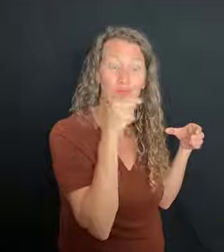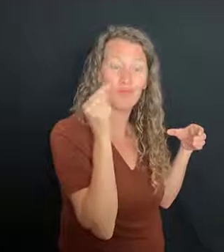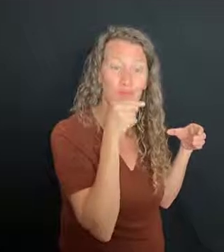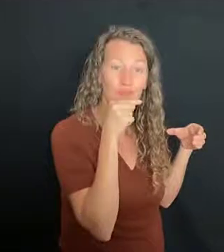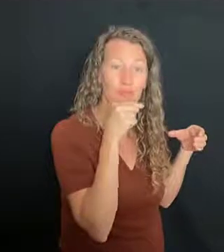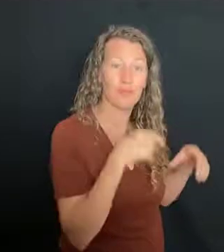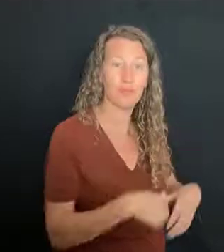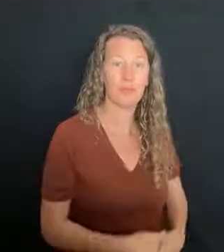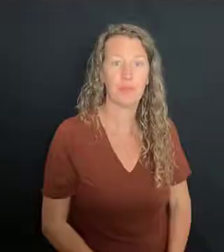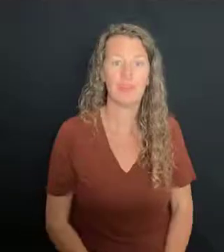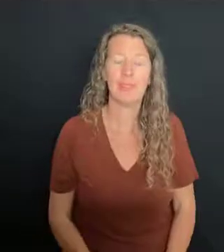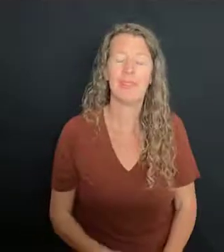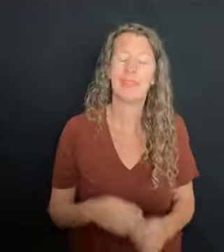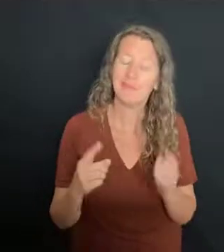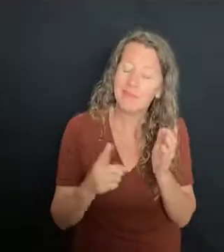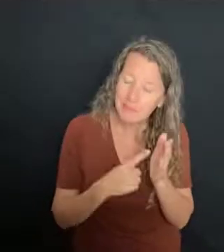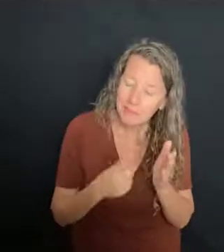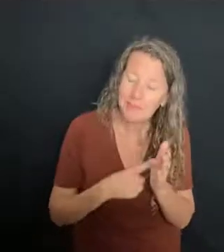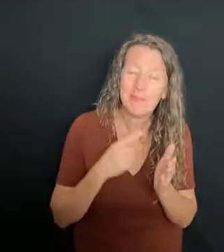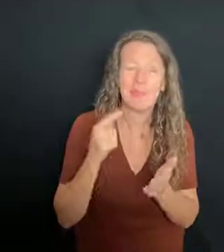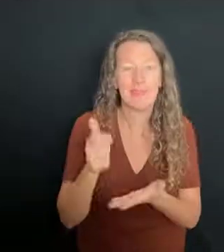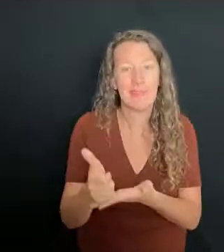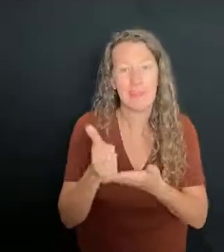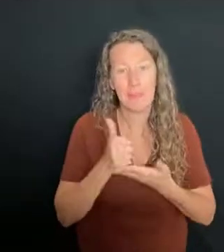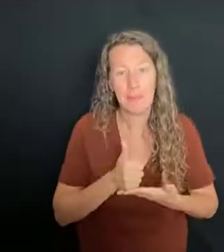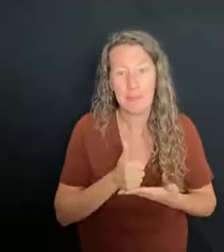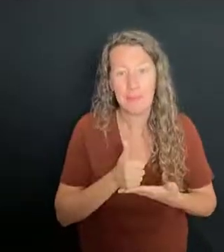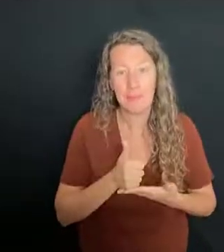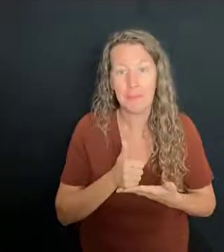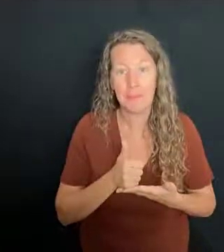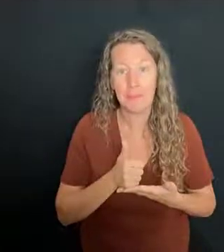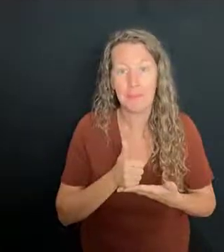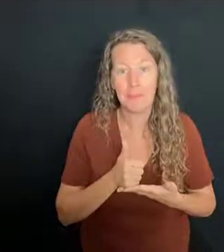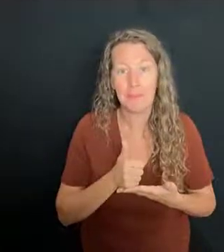[Esther Geiger] But she did need a little help learning where to put her body